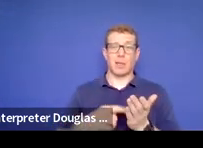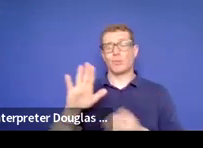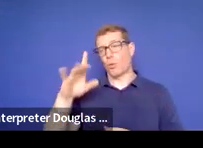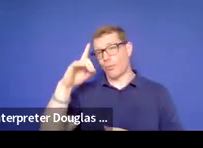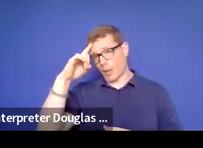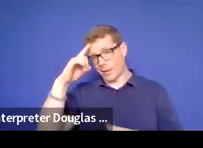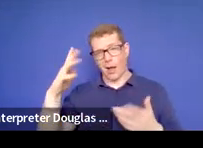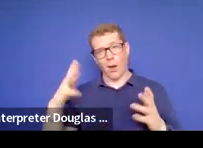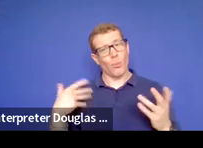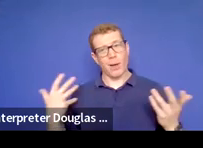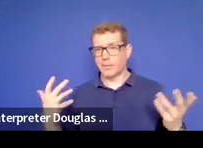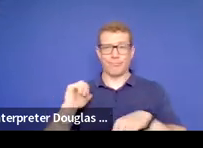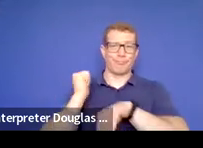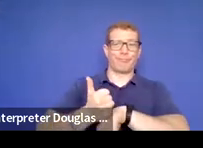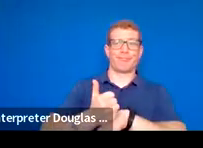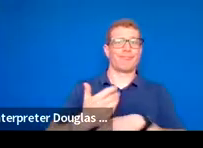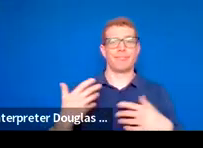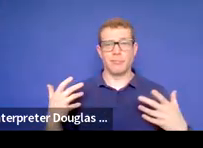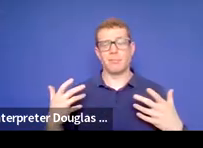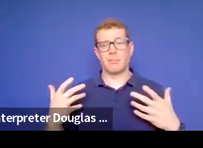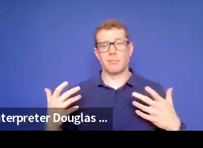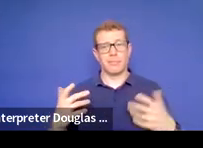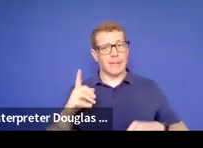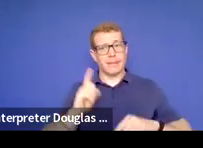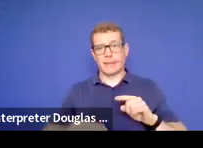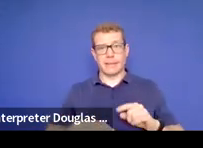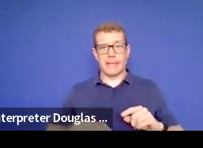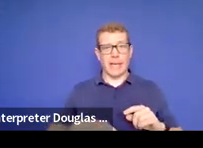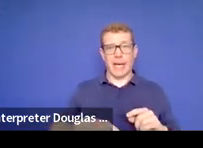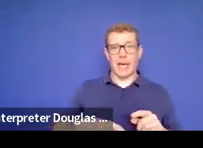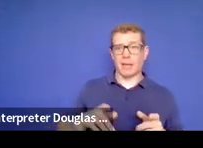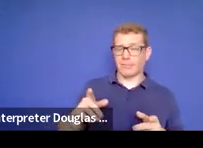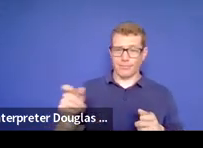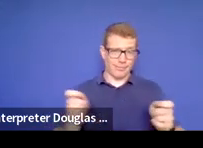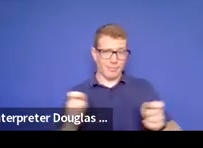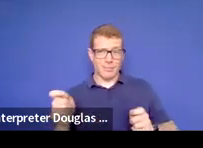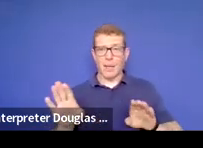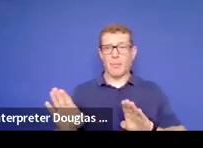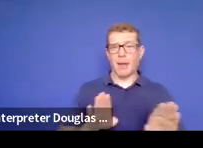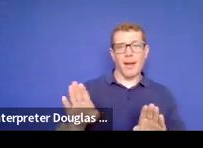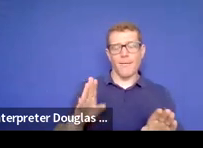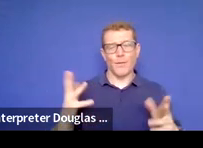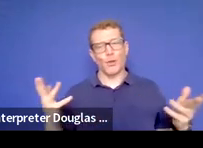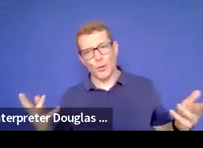But there are we call it, you know. there are behavior modifications.